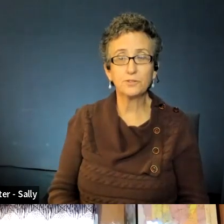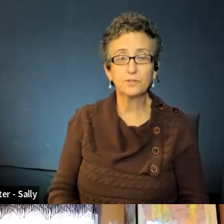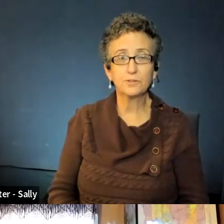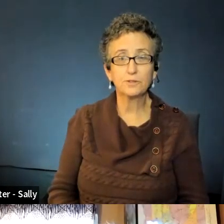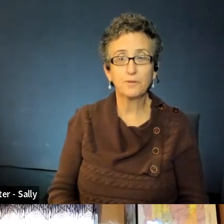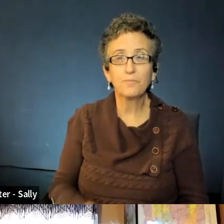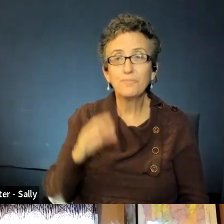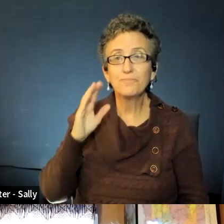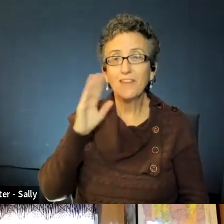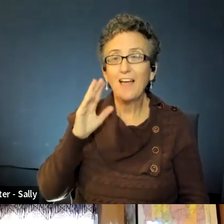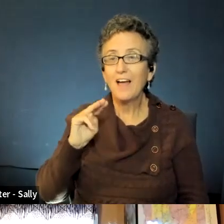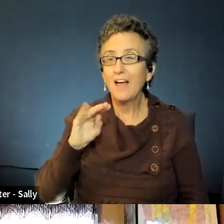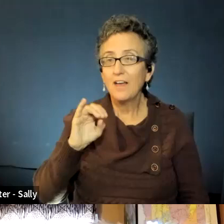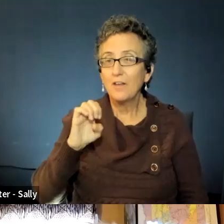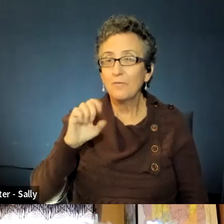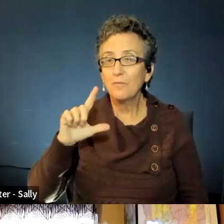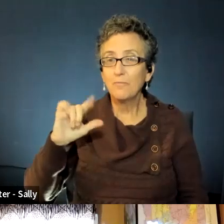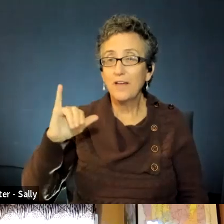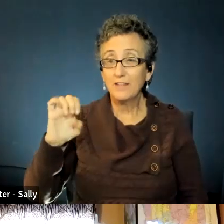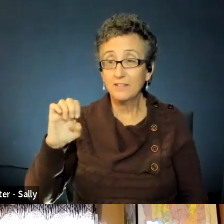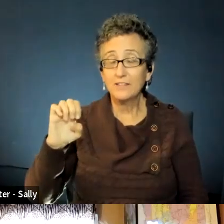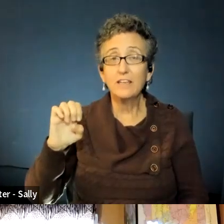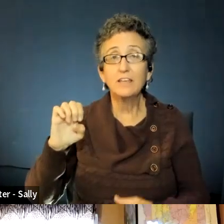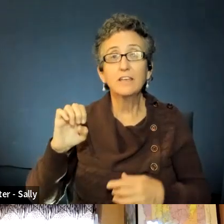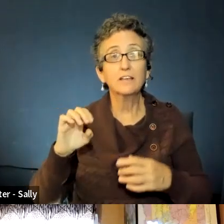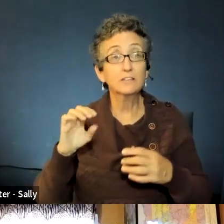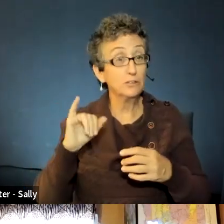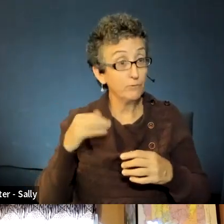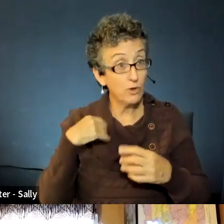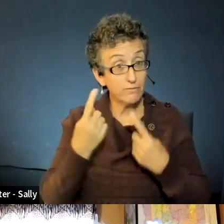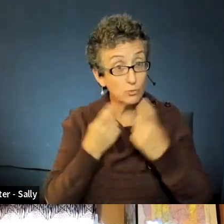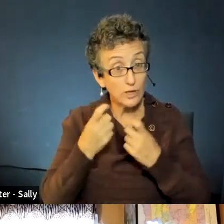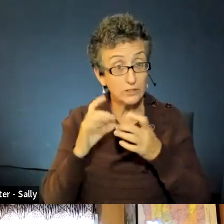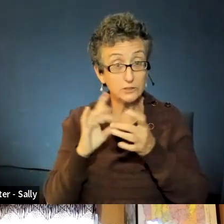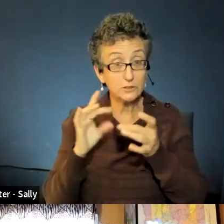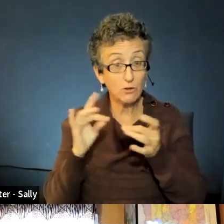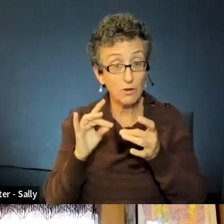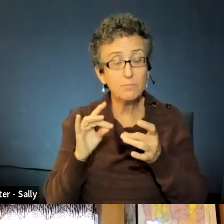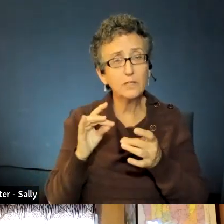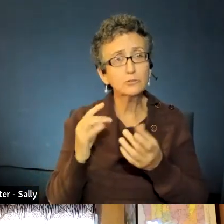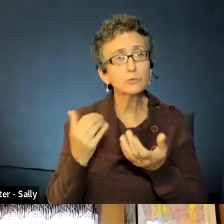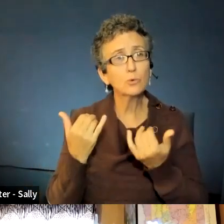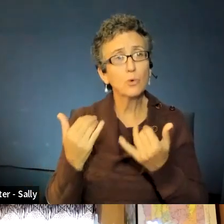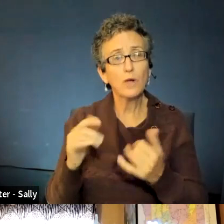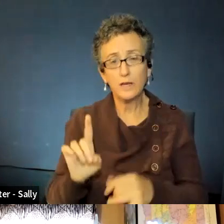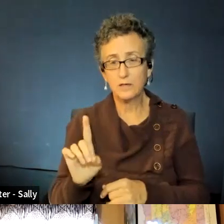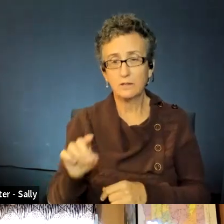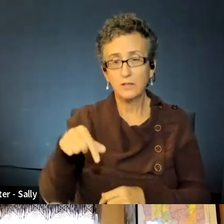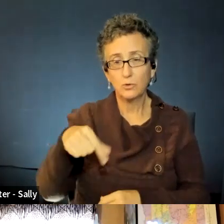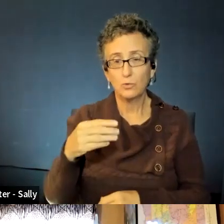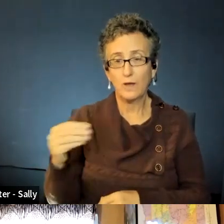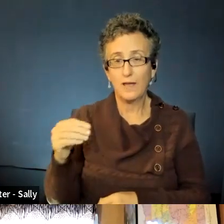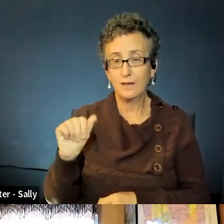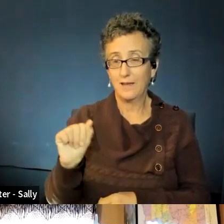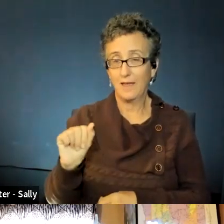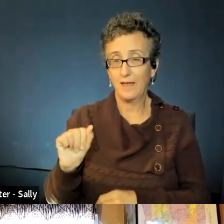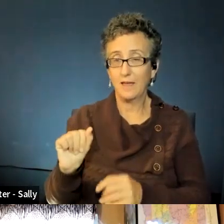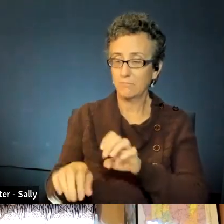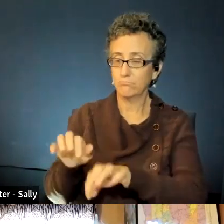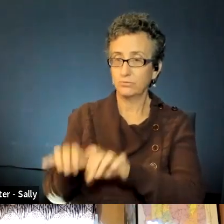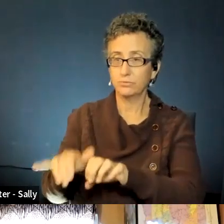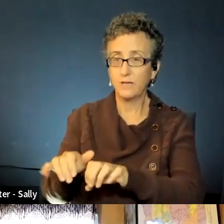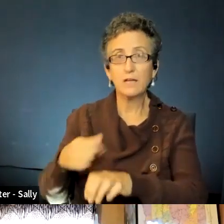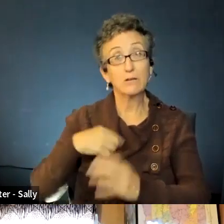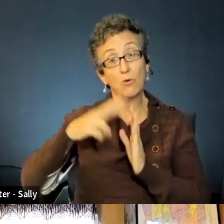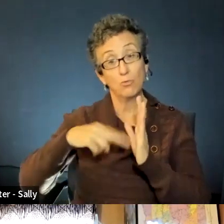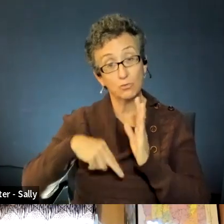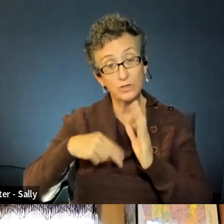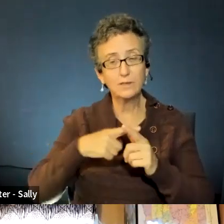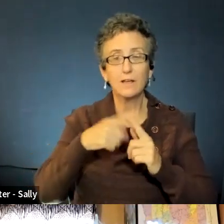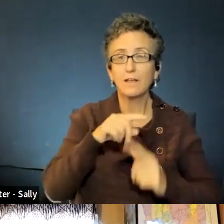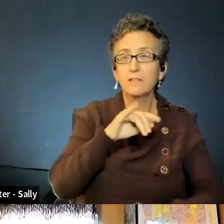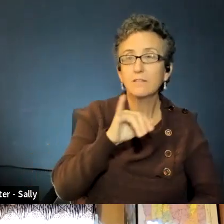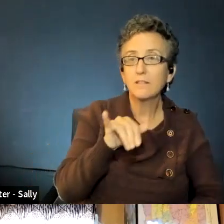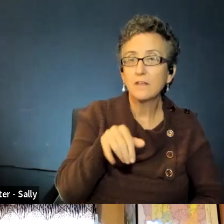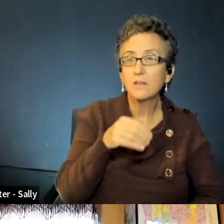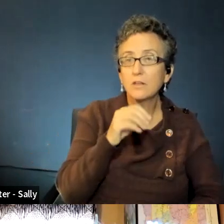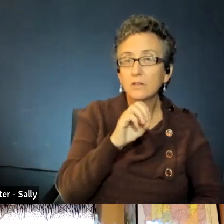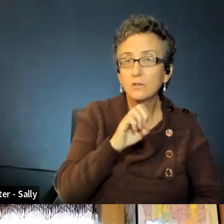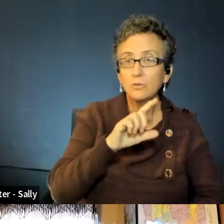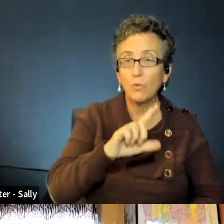with facilitating in peer groups. Then from that, like I said we use that to come together as a team, as a program and decide what our team wanted to do as a peer group. So that was really cool, and really engaging as far as bringing our team together for what our goals, what we wanted them to be. I just realized I never let Jenna introduce herself. I will let her introduce herself before she starts to speak in the next portion. I'm just wondering if there was any questions or comments?